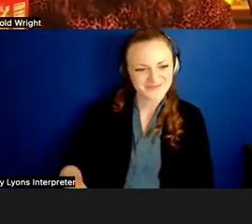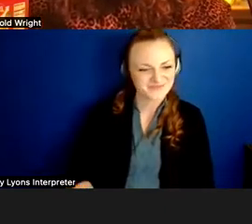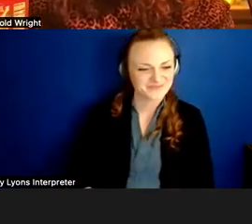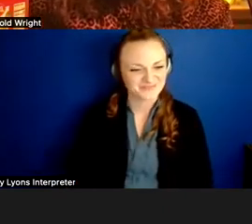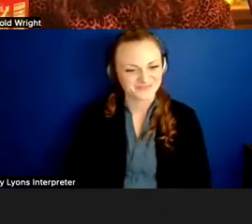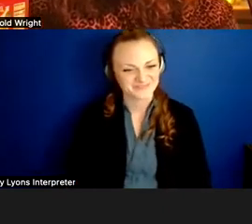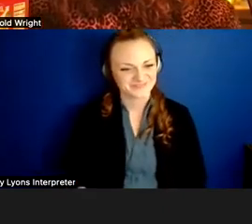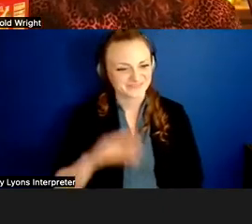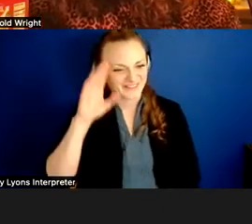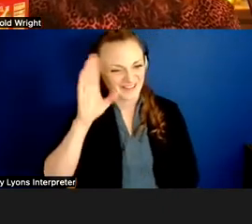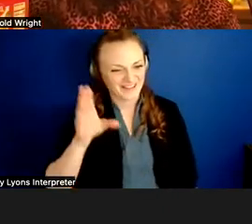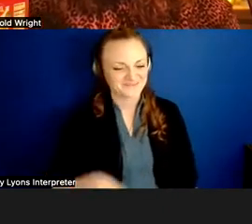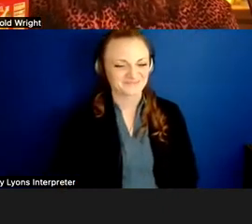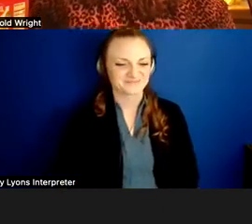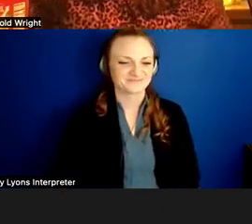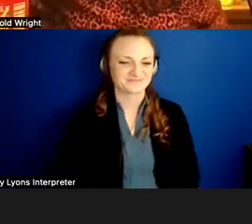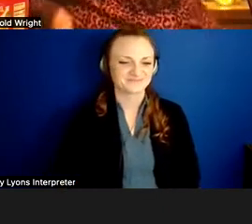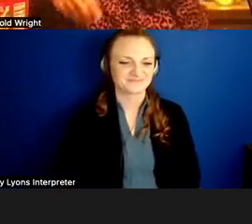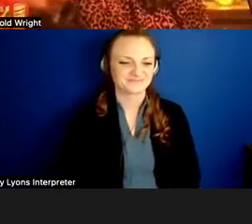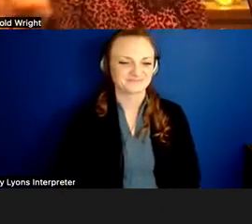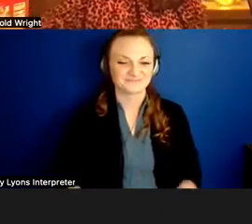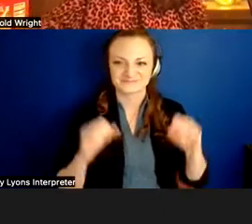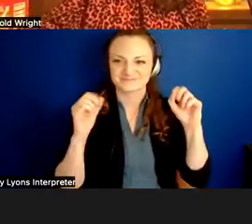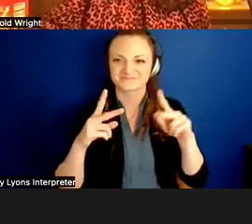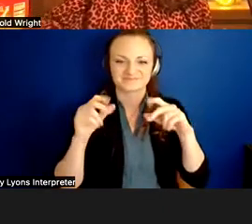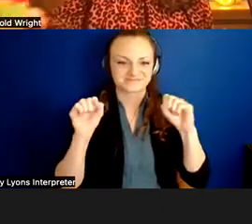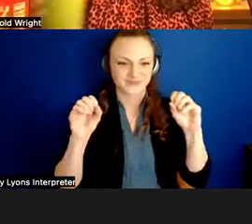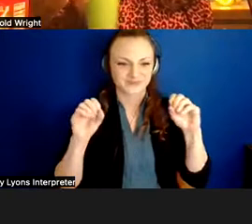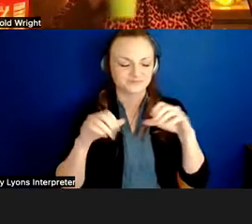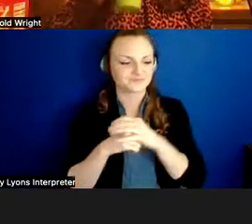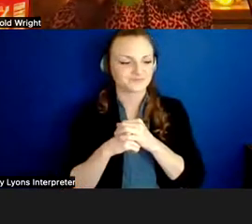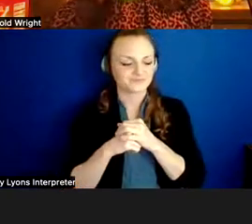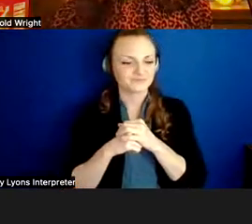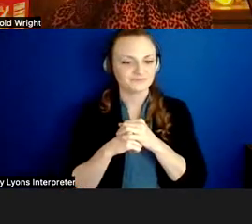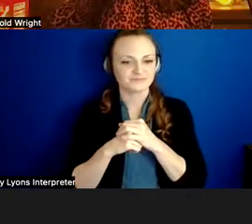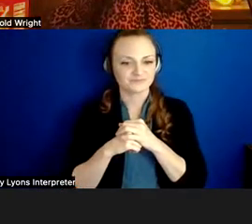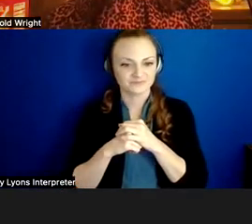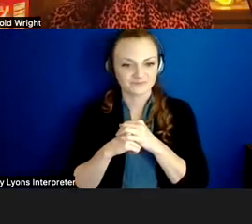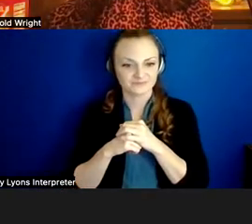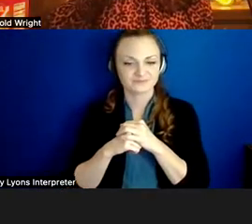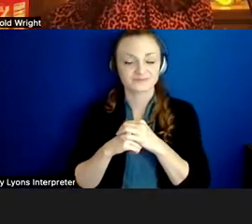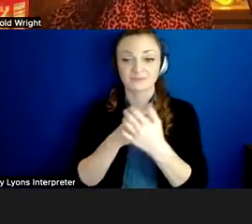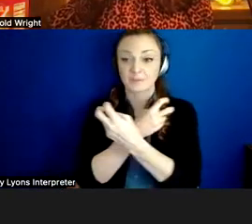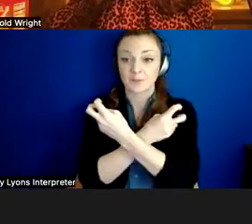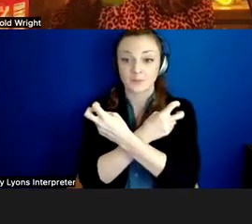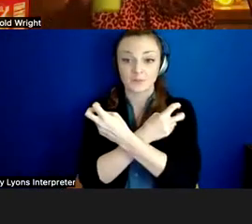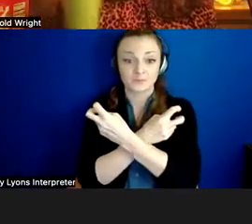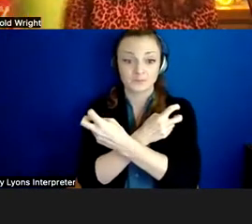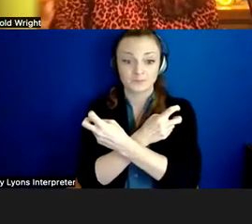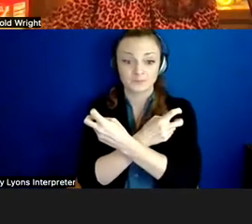19:30:31 Hello, there, Hi! Okay. So the the I guess the bone that was used to spread the